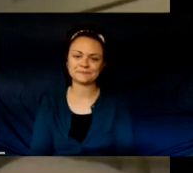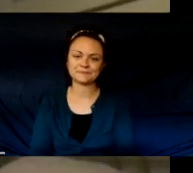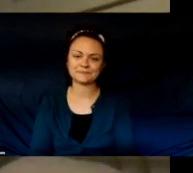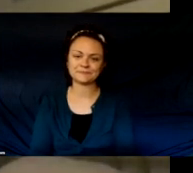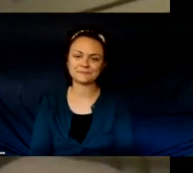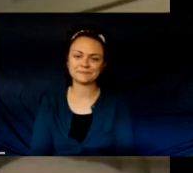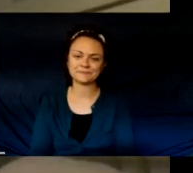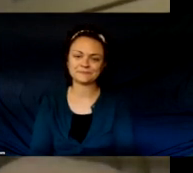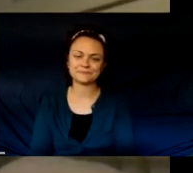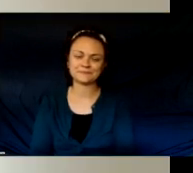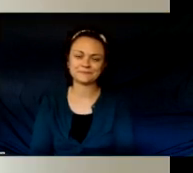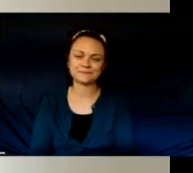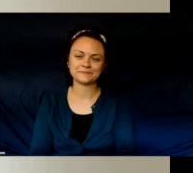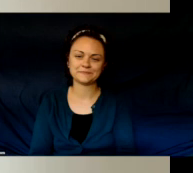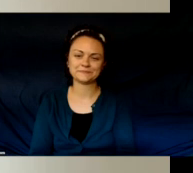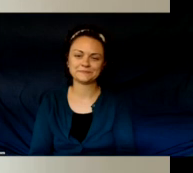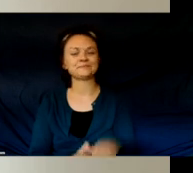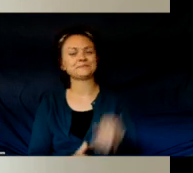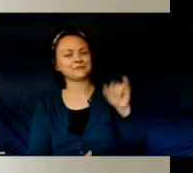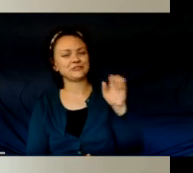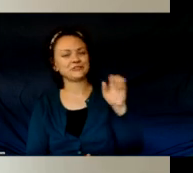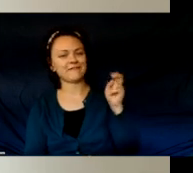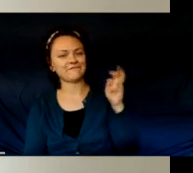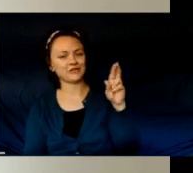Thank you. German